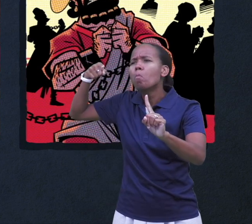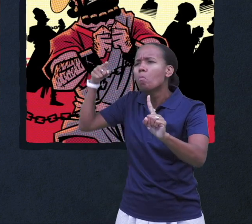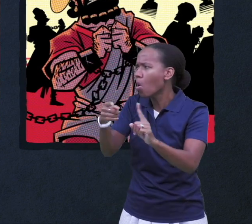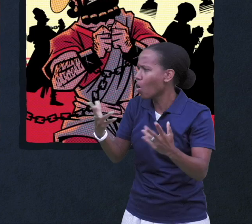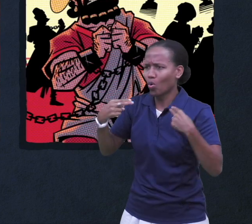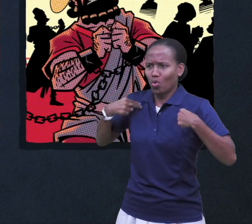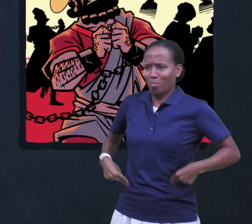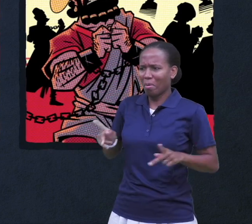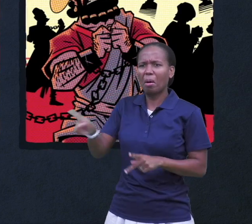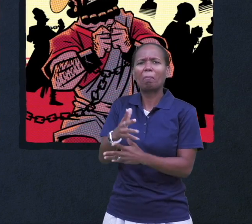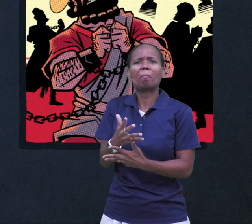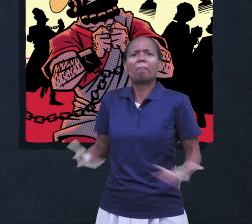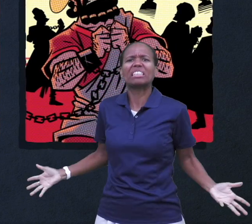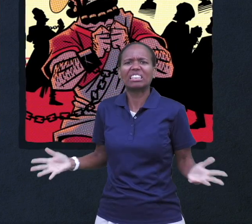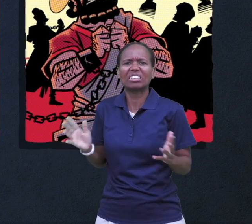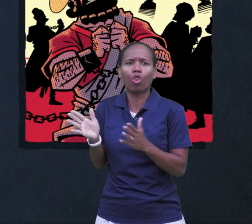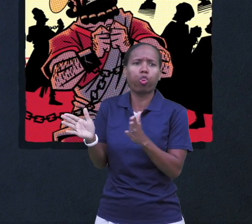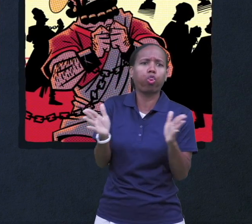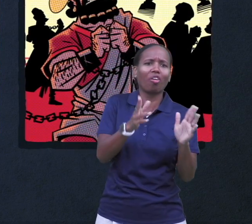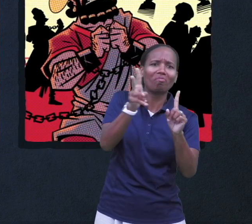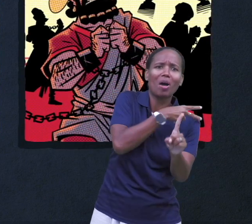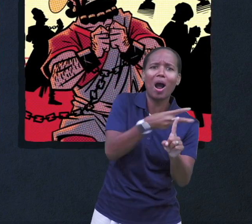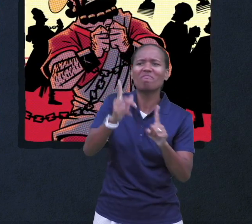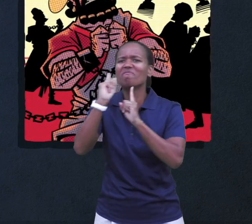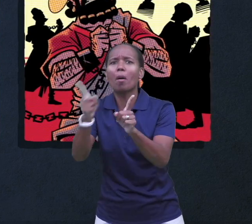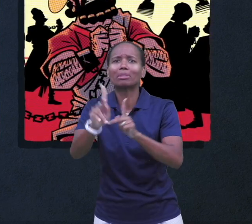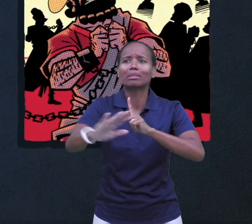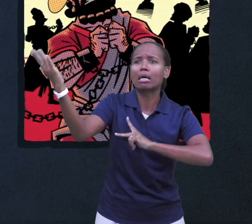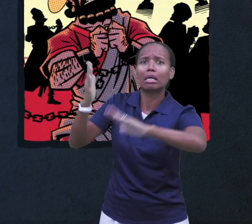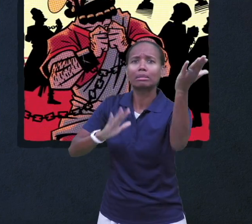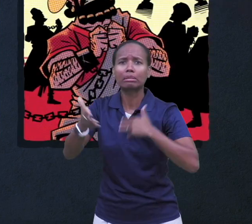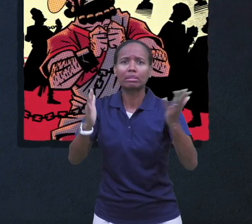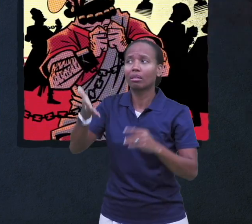These are moments when humans unleash so much violence and death into the world